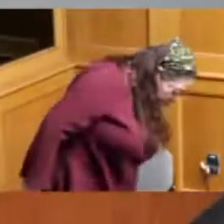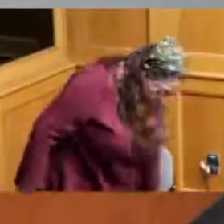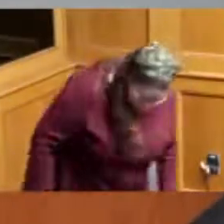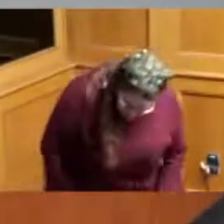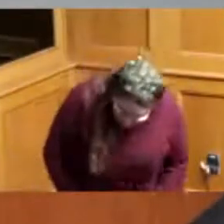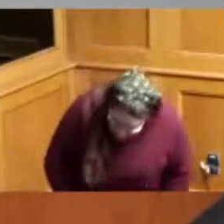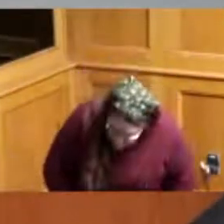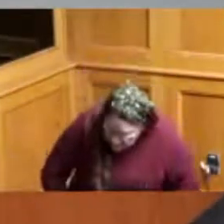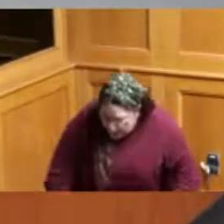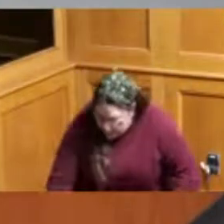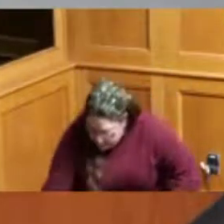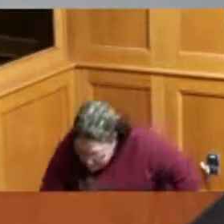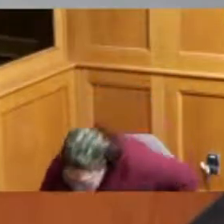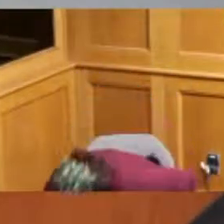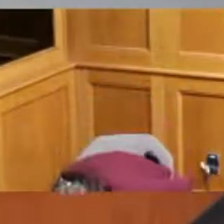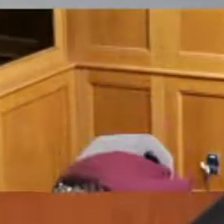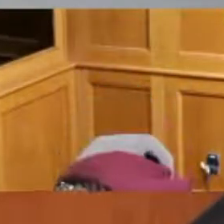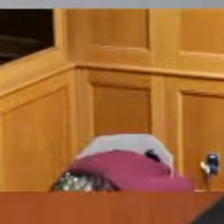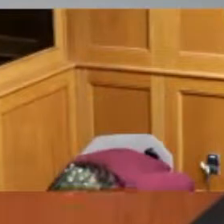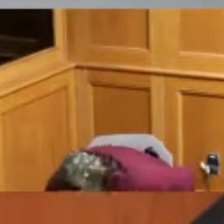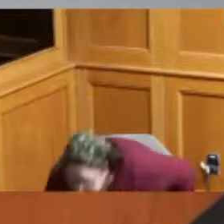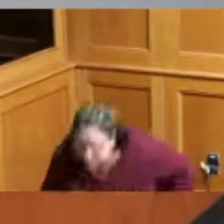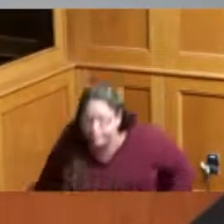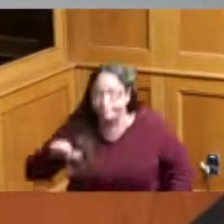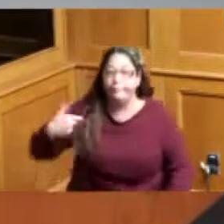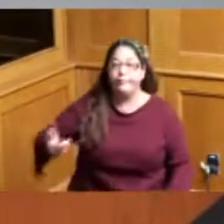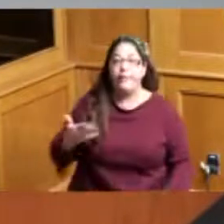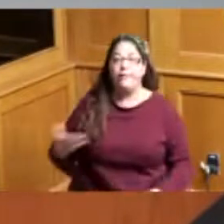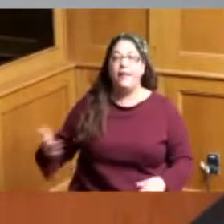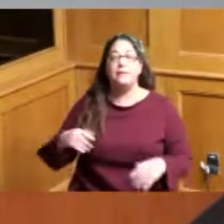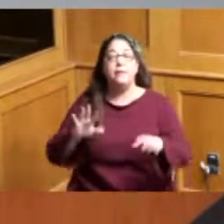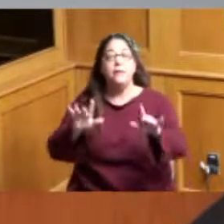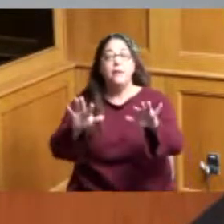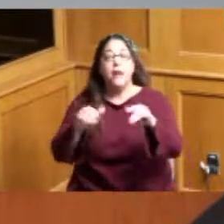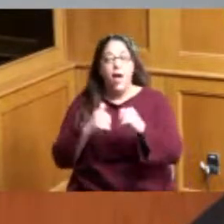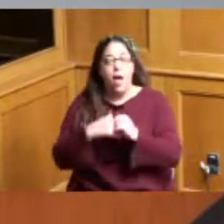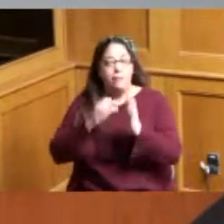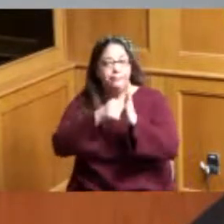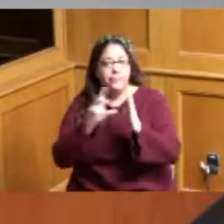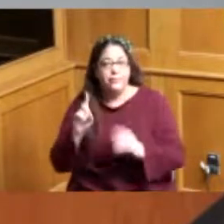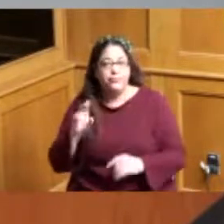large parking lot I do want to make sure that we emphasize that if we were to move forward with